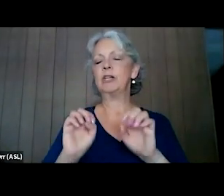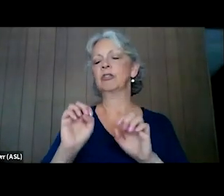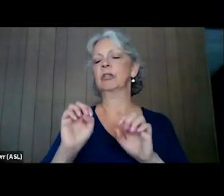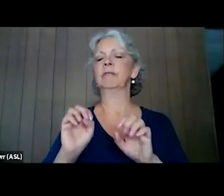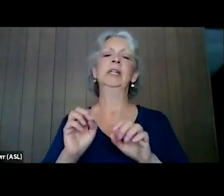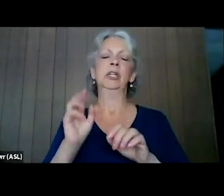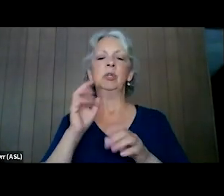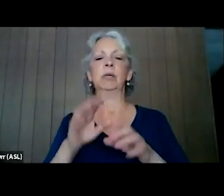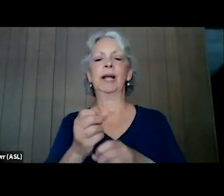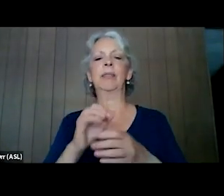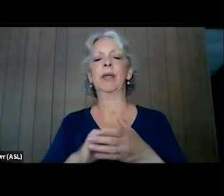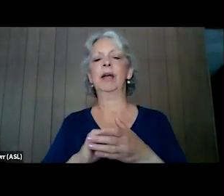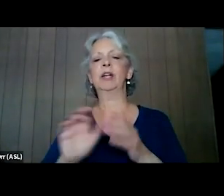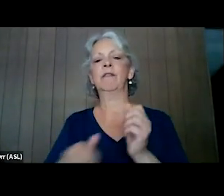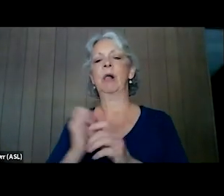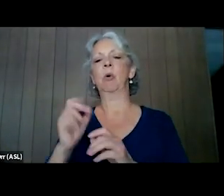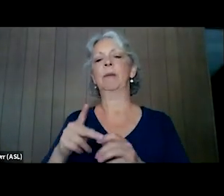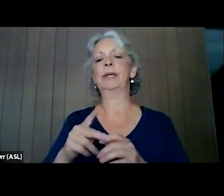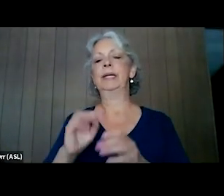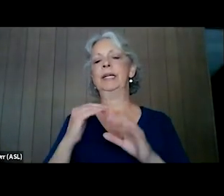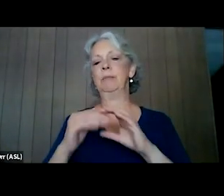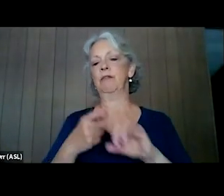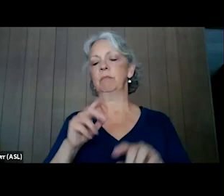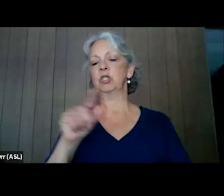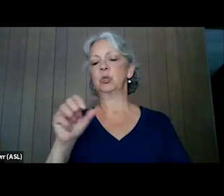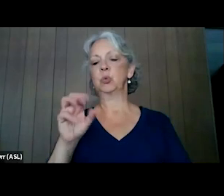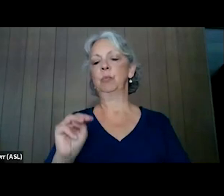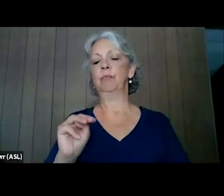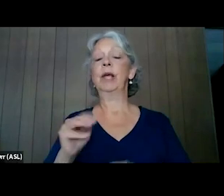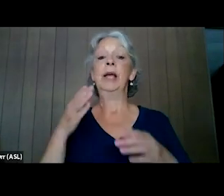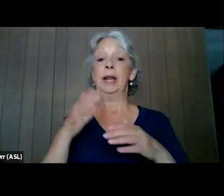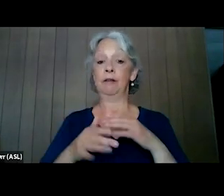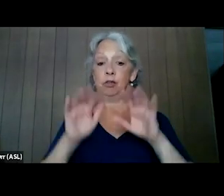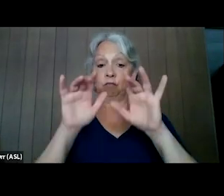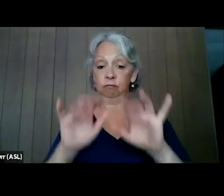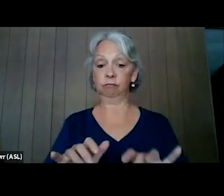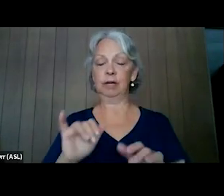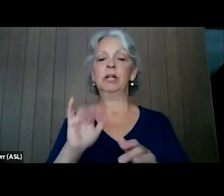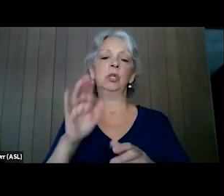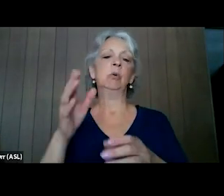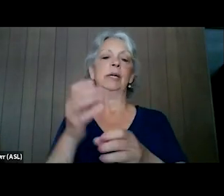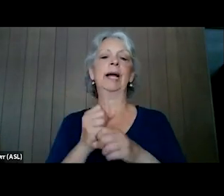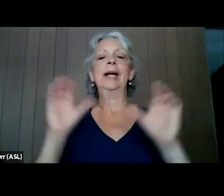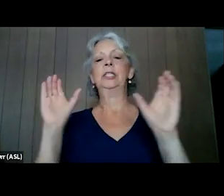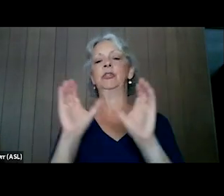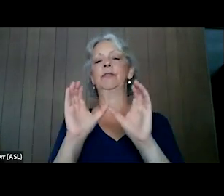You should get it in your follow-up email from Zoom. And upon completion of that, you'll receive a certificate of participation